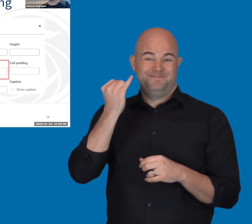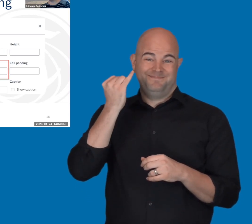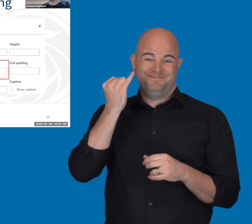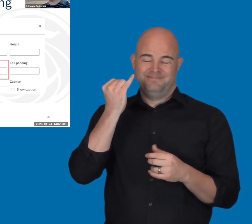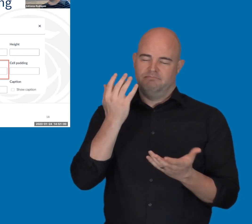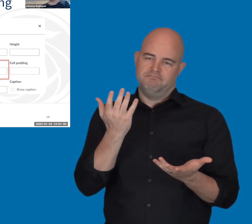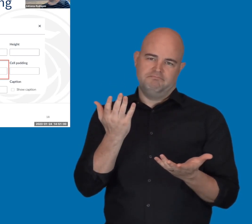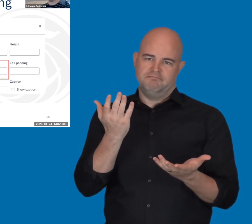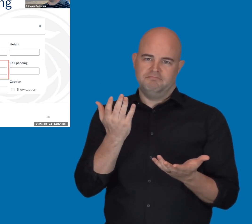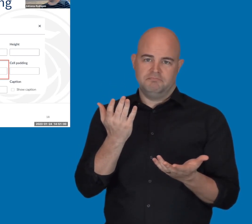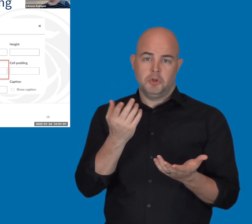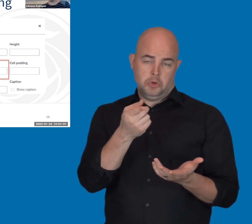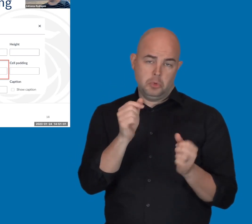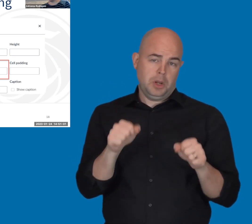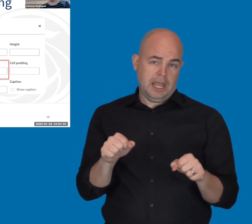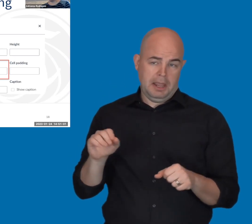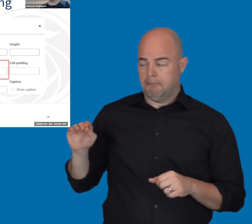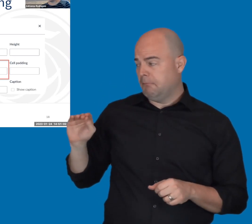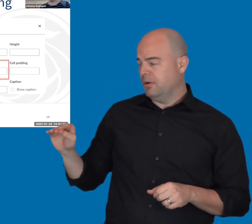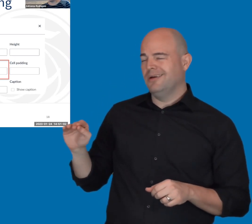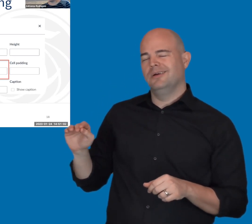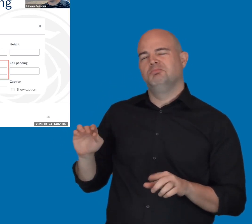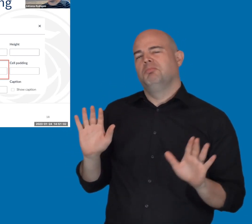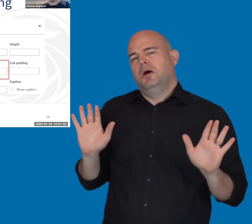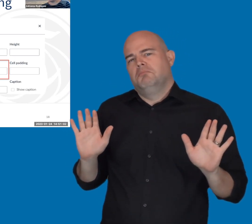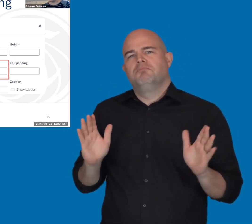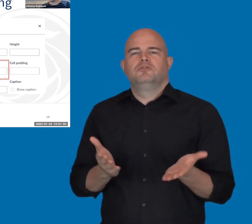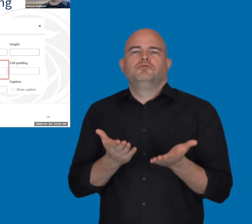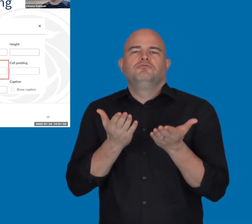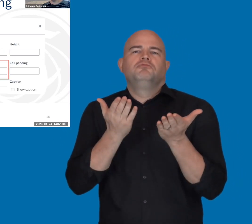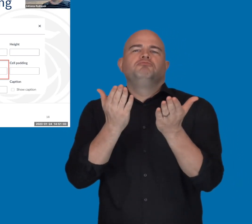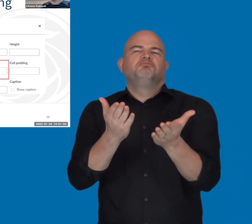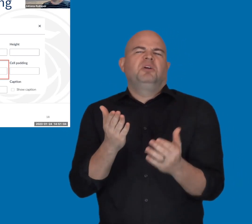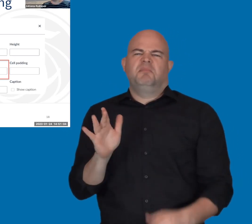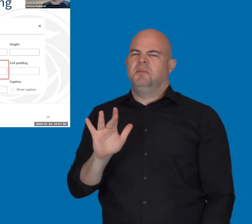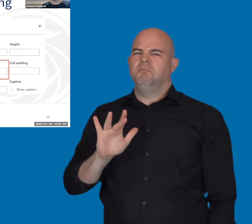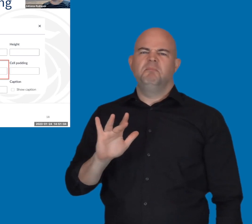There's no reason you shouldn't use it, but we just recommend leaving it blank.